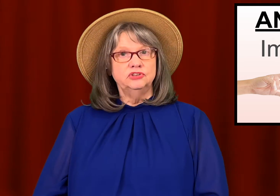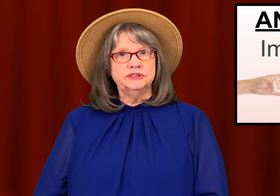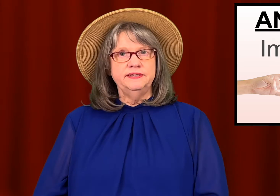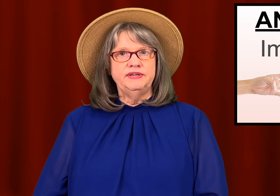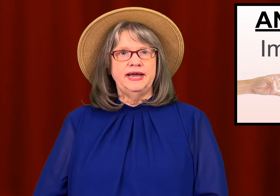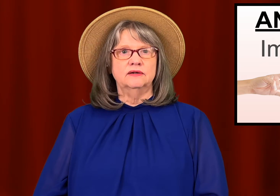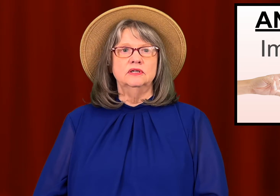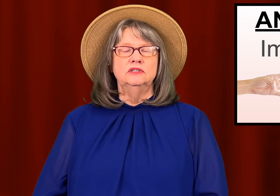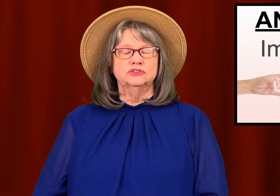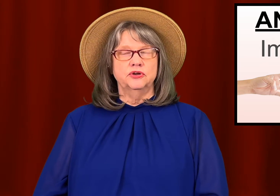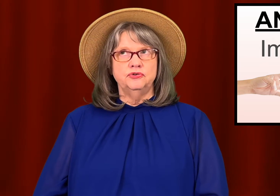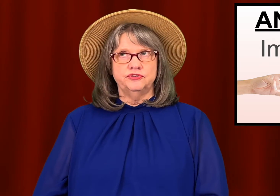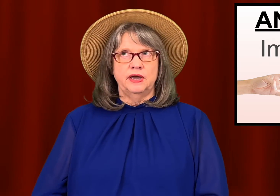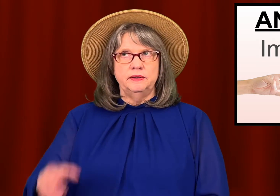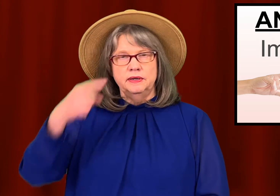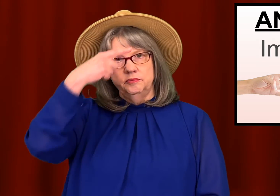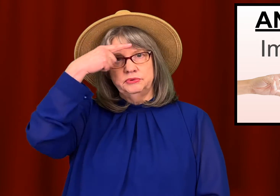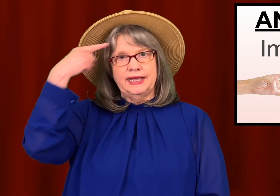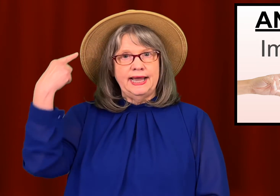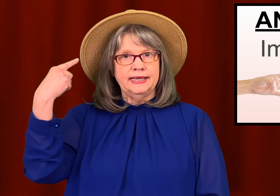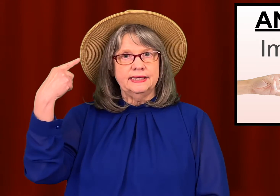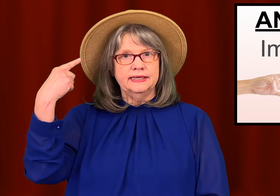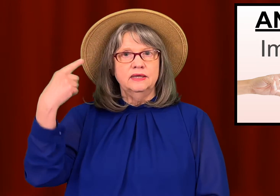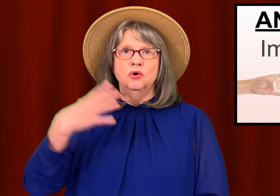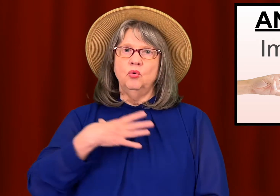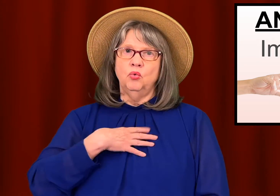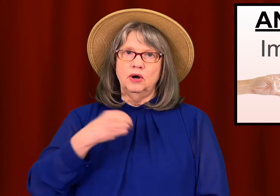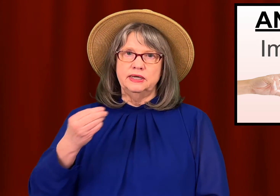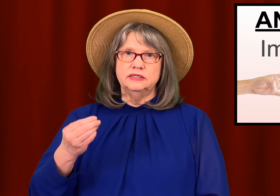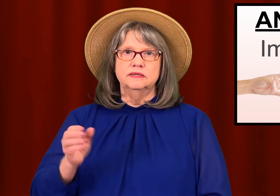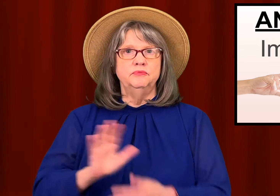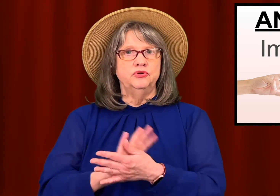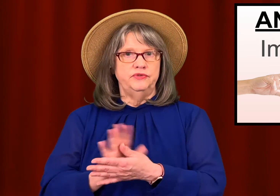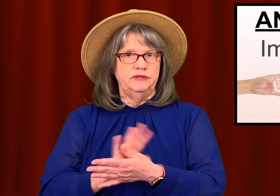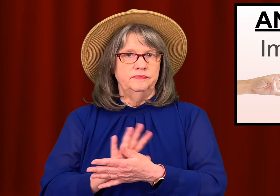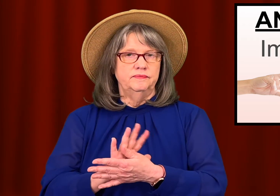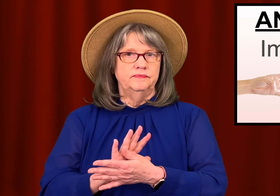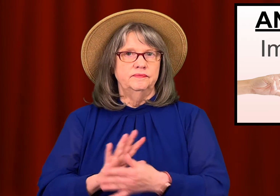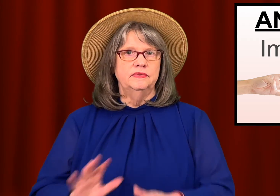Just leave it out. So you sign BLACK WHITE MOVIE.